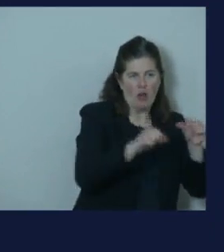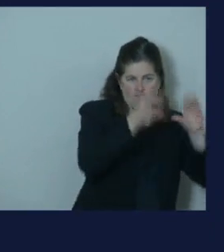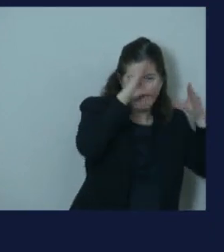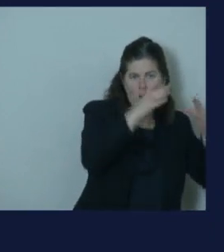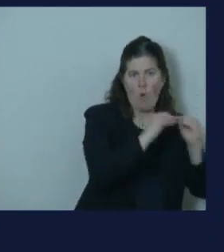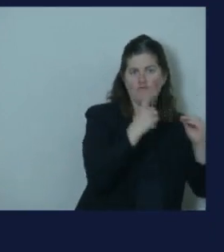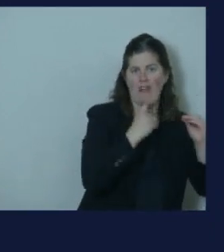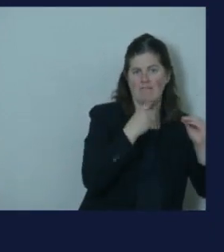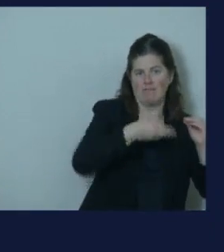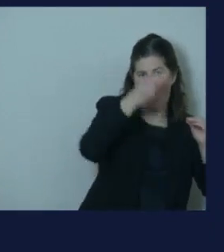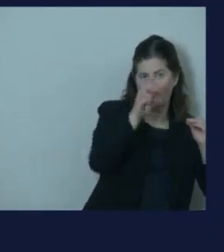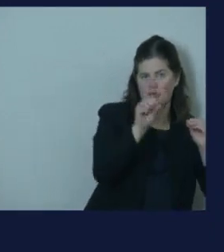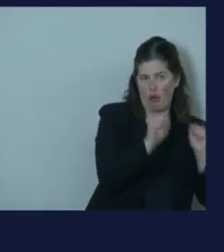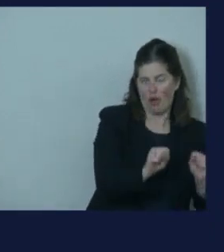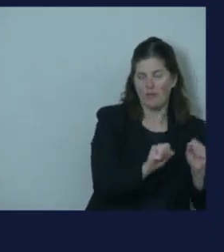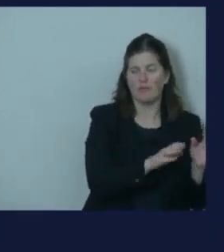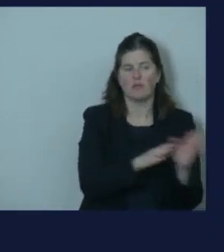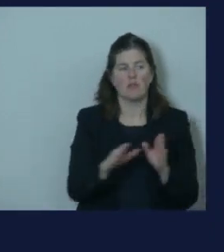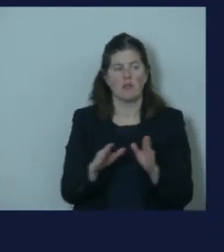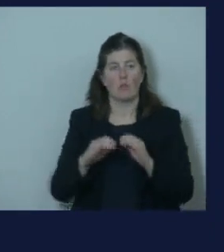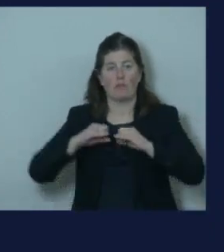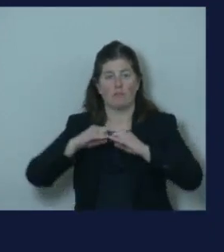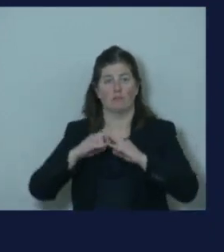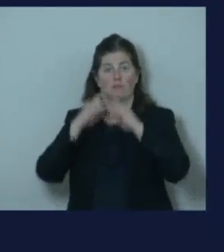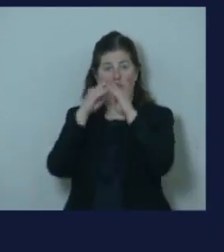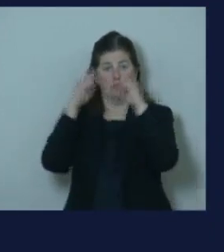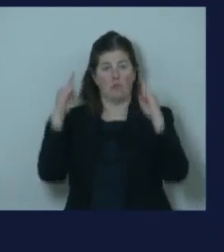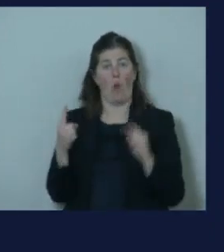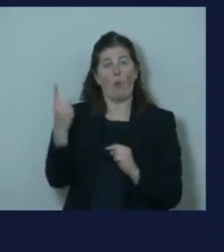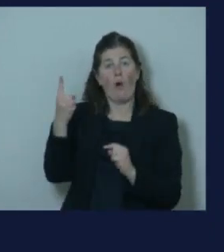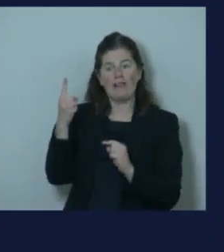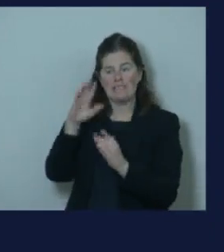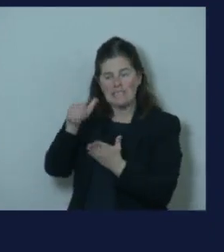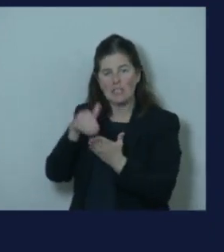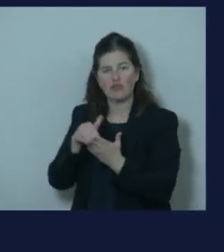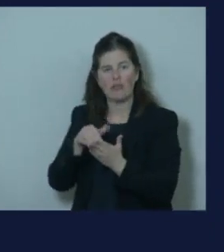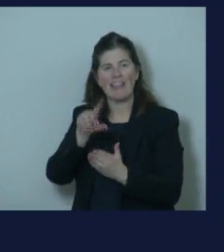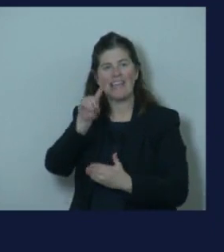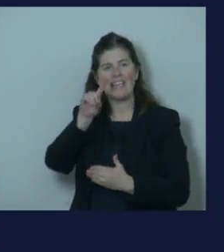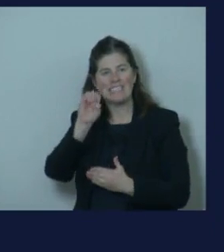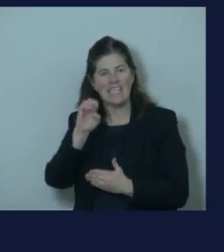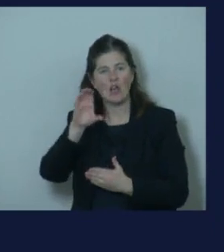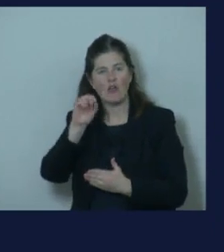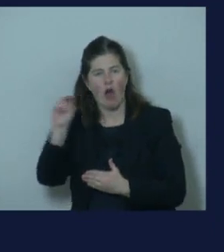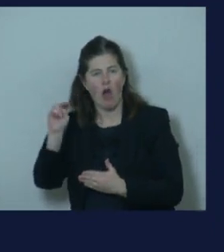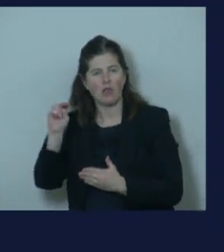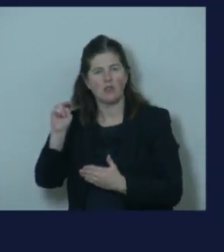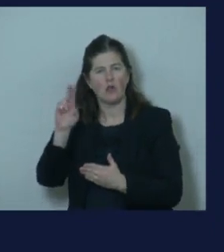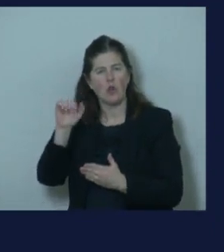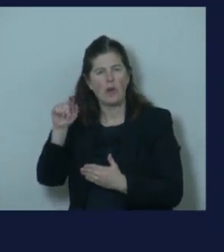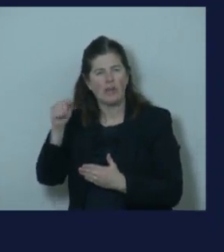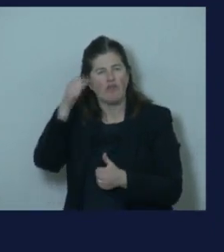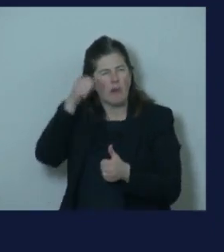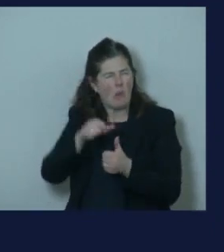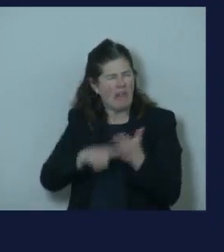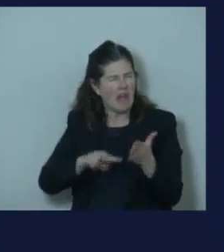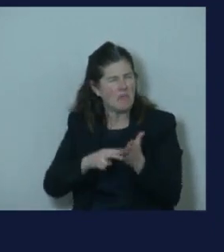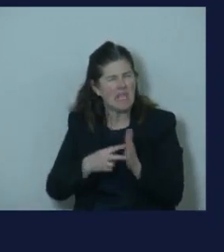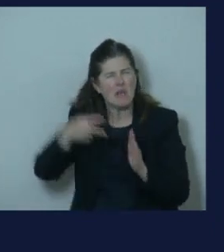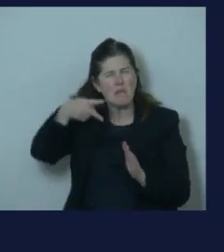THIS IS ABOUT MOVING RESOURCES TO PLACES WHERE NEW MEXICANS NEED HELP. WE ARE DOING THAT.